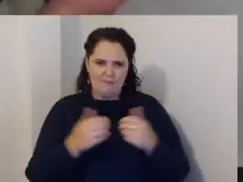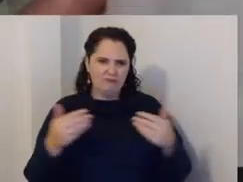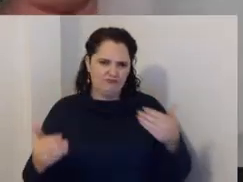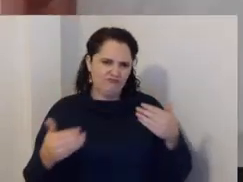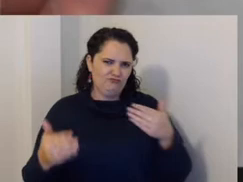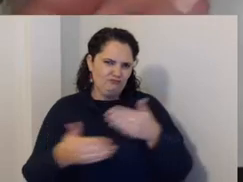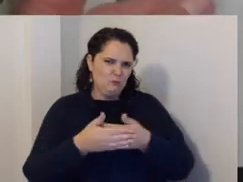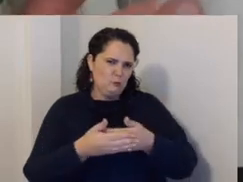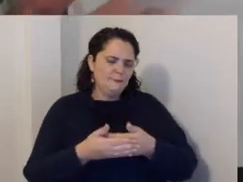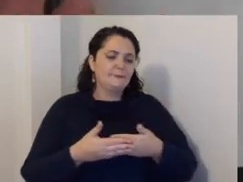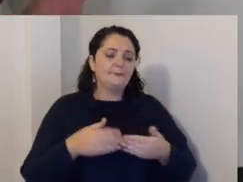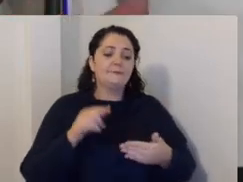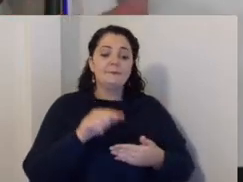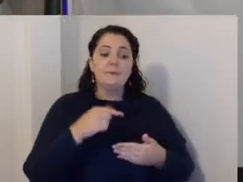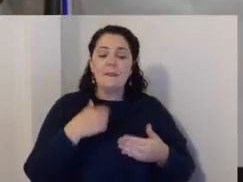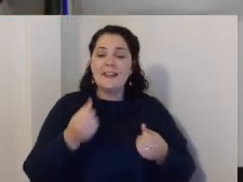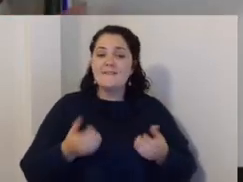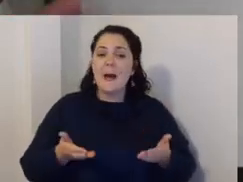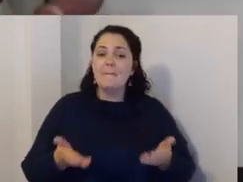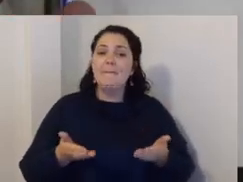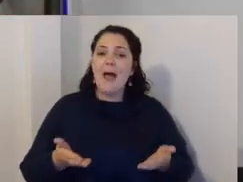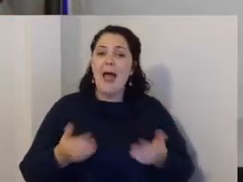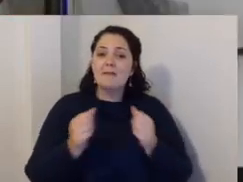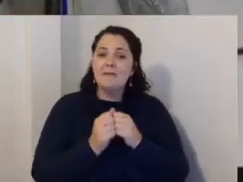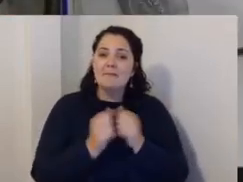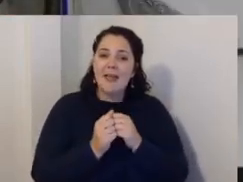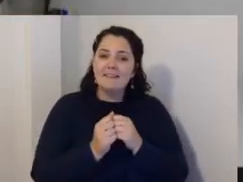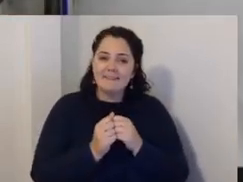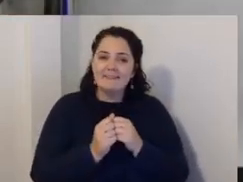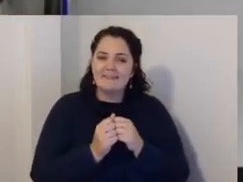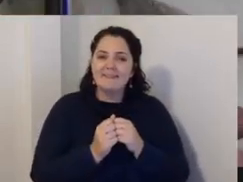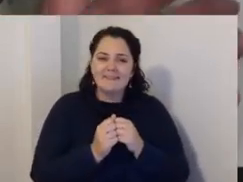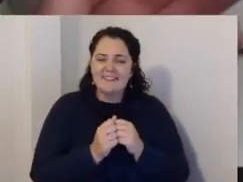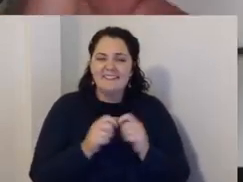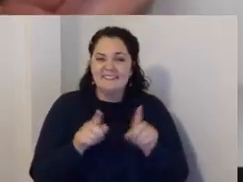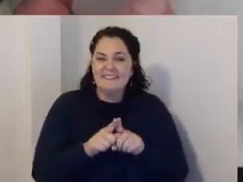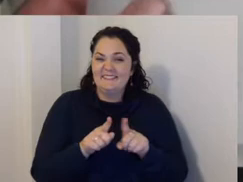because it's just a very very accessible and low-cost version of tracing paper alright and